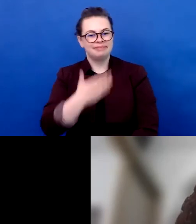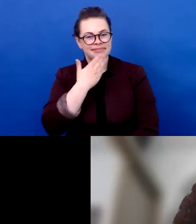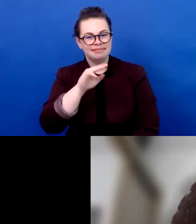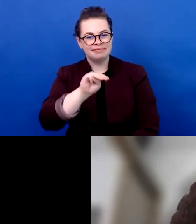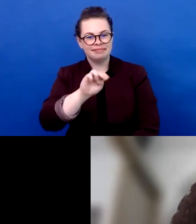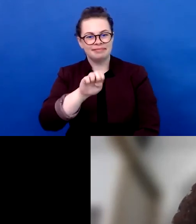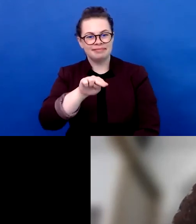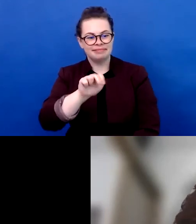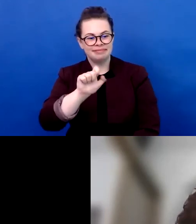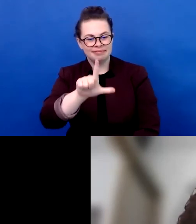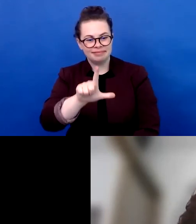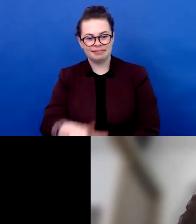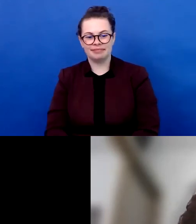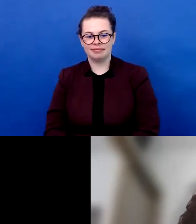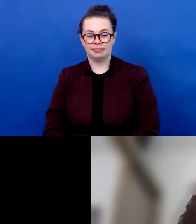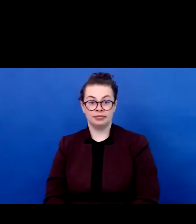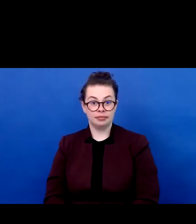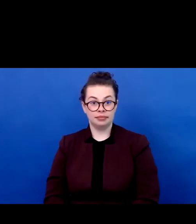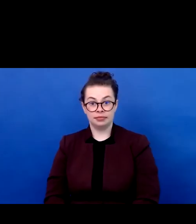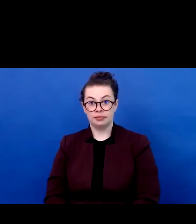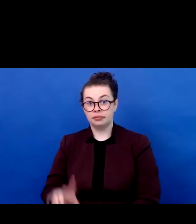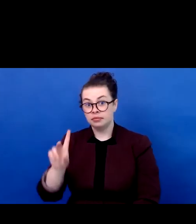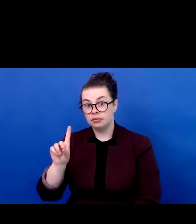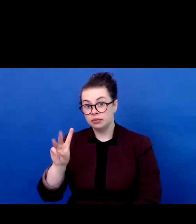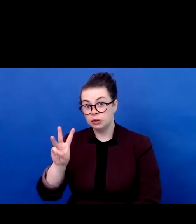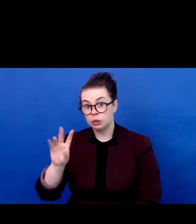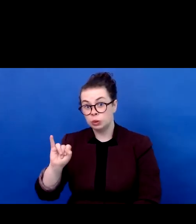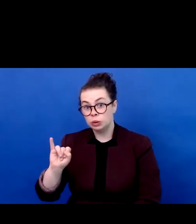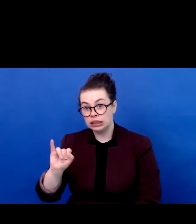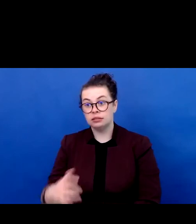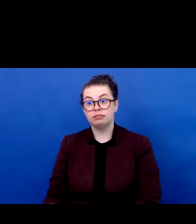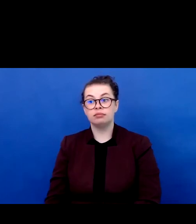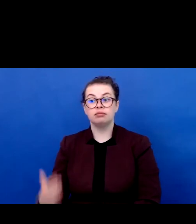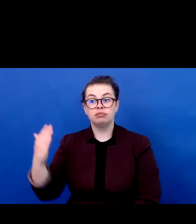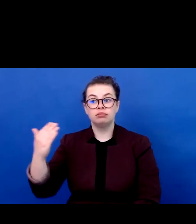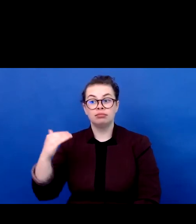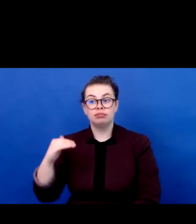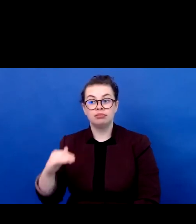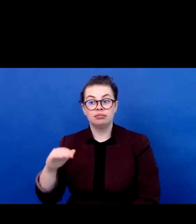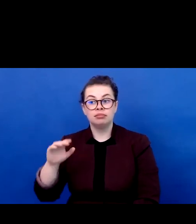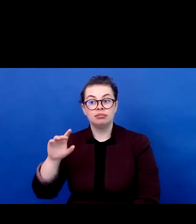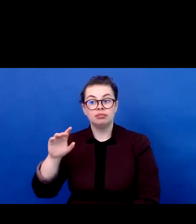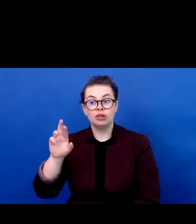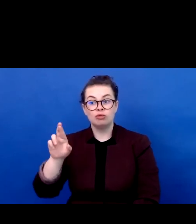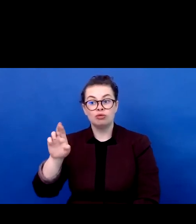ani do we or mr muhammad would like to answer or add anything